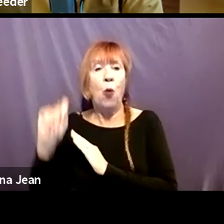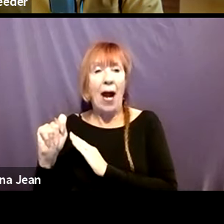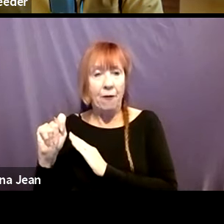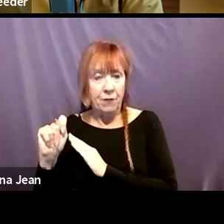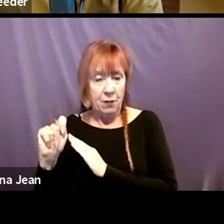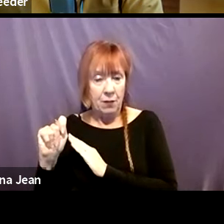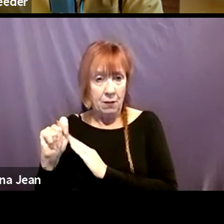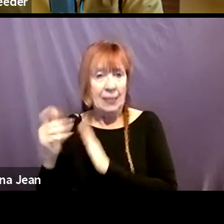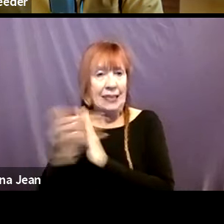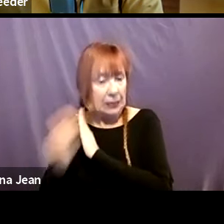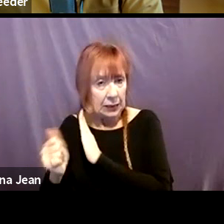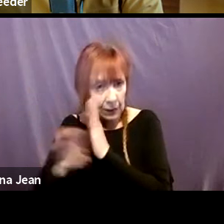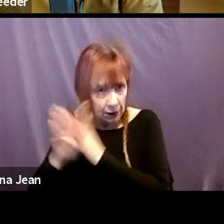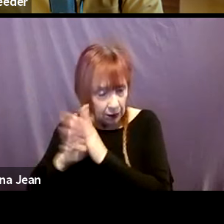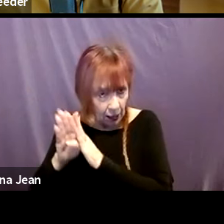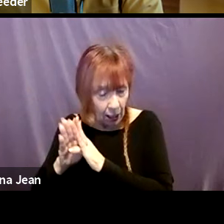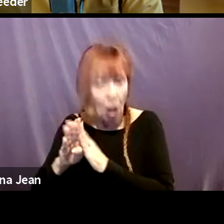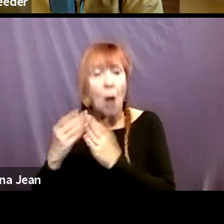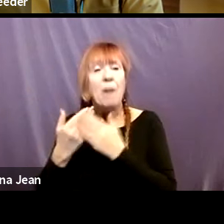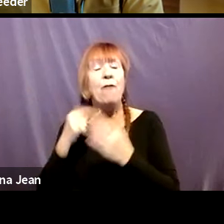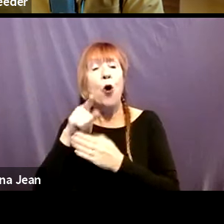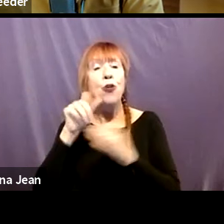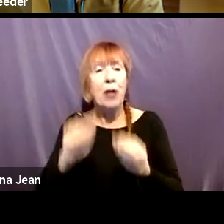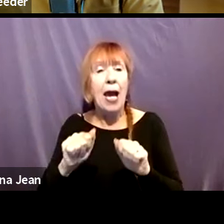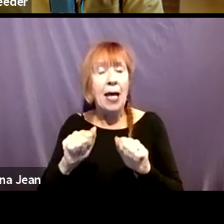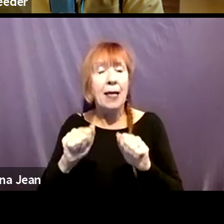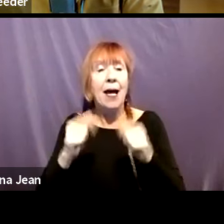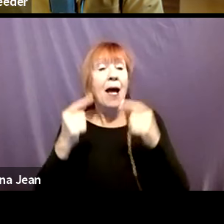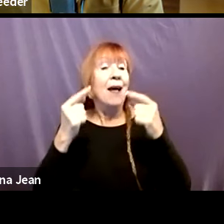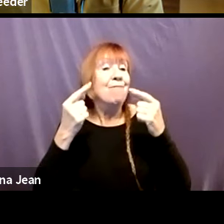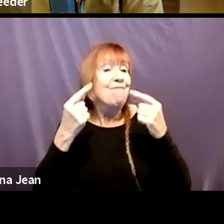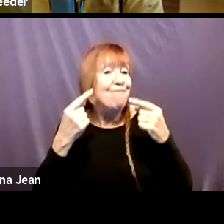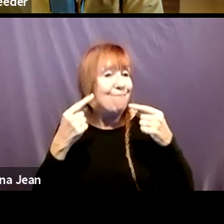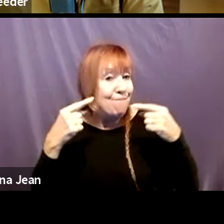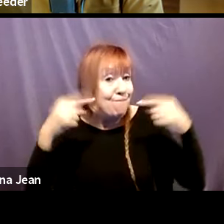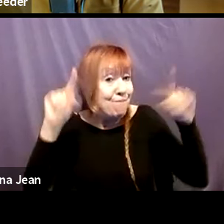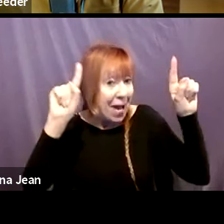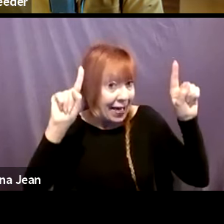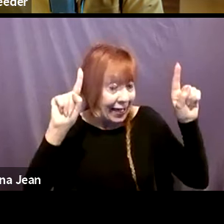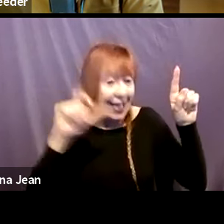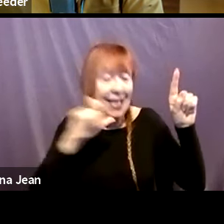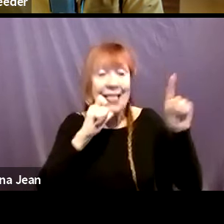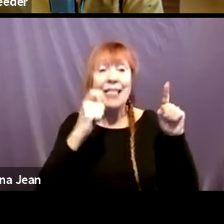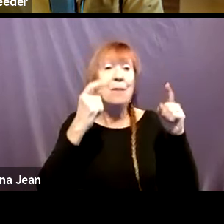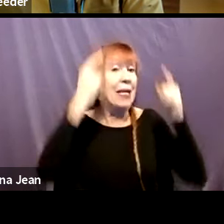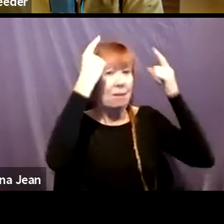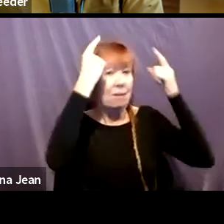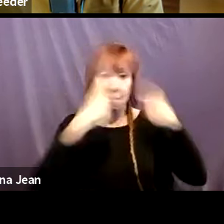you had like a huge studio hit, that means before you actually start making money-- Right. Yeah. There's too many people come in thinking,